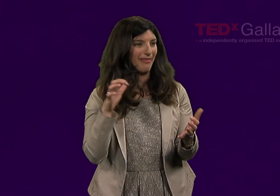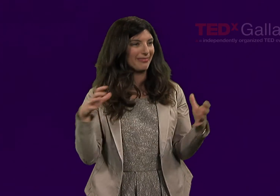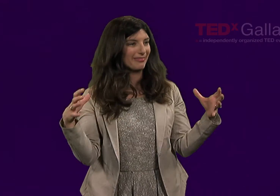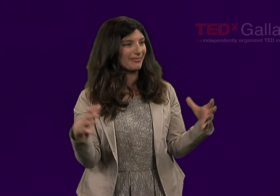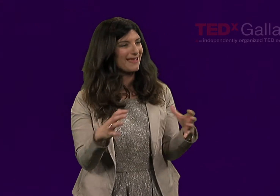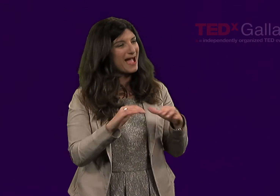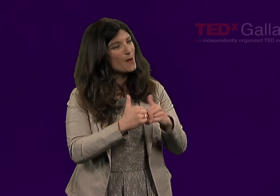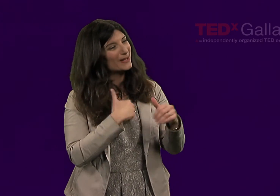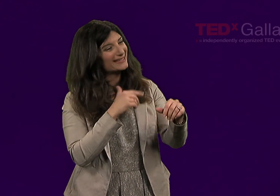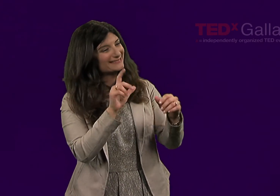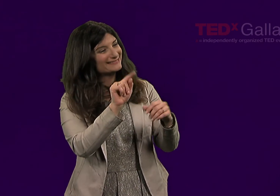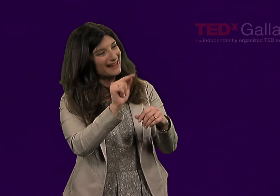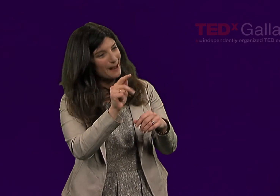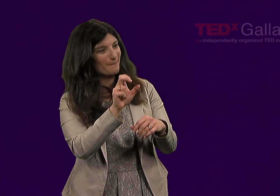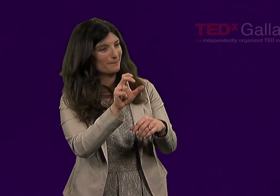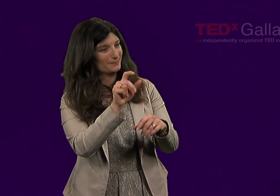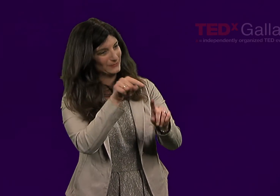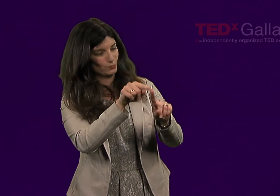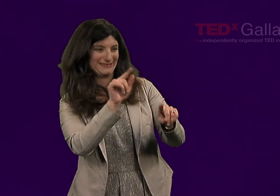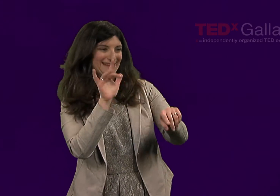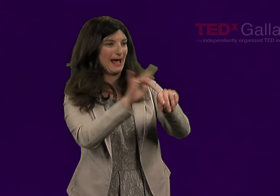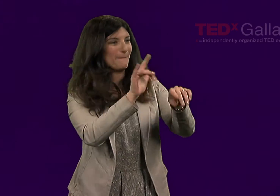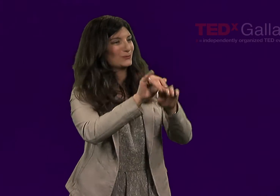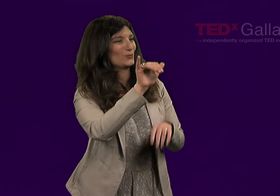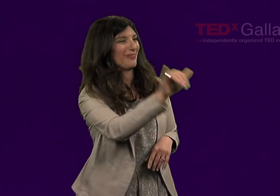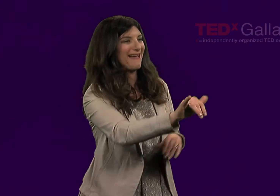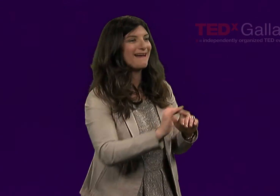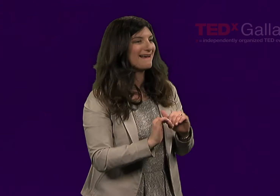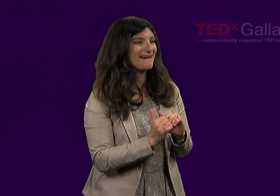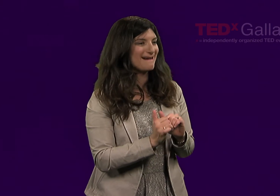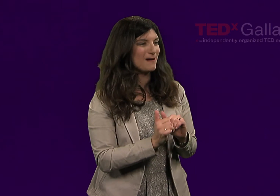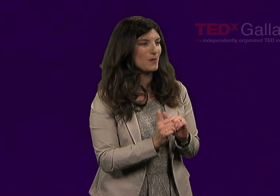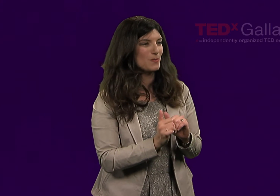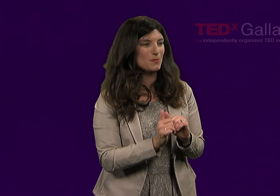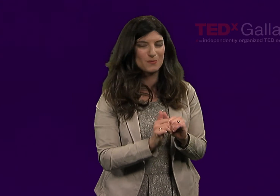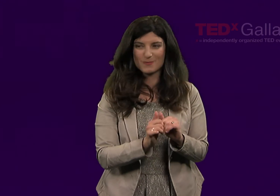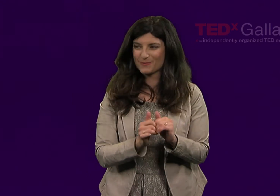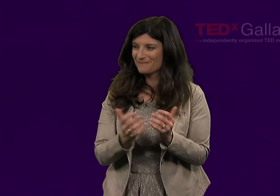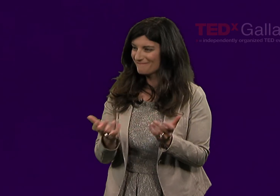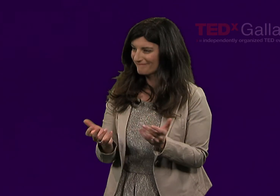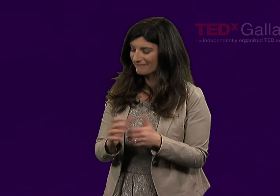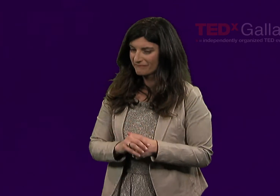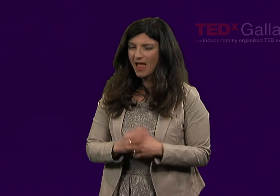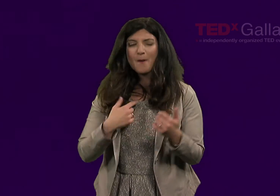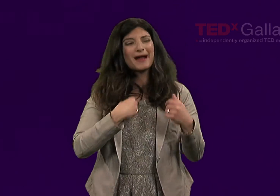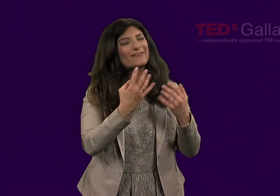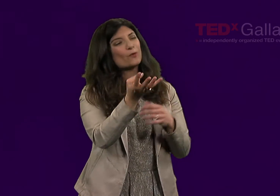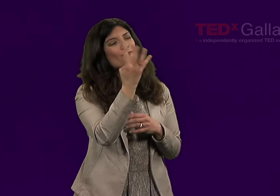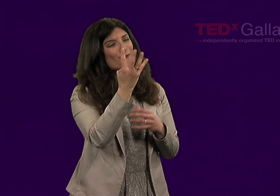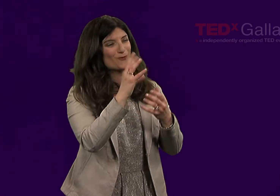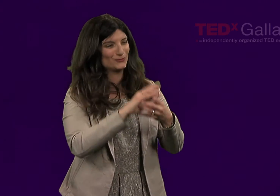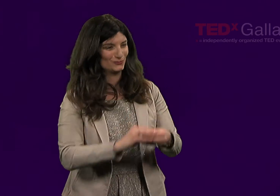So we need to reach out and tap into that wealth, but how do we go about doing that? Well, I wanted to share with you today four stories: